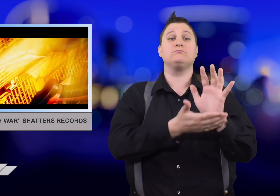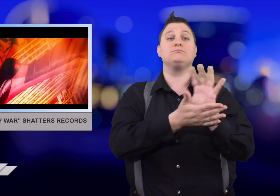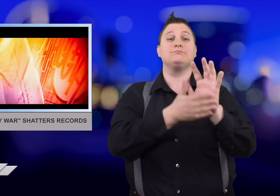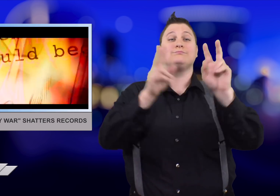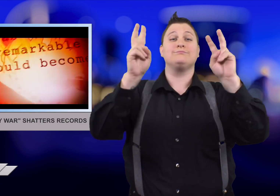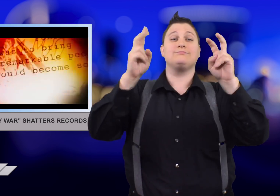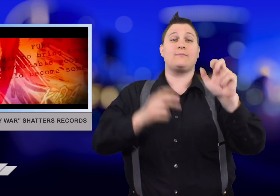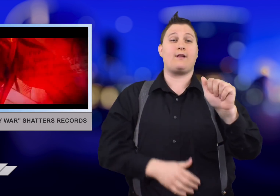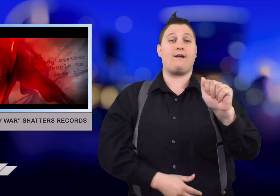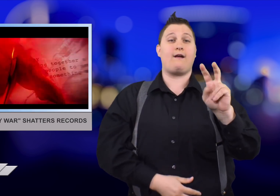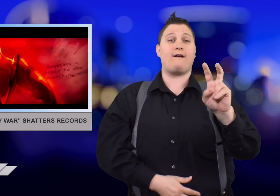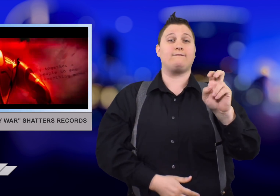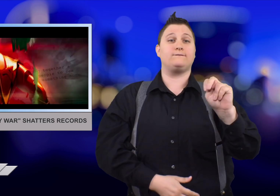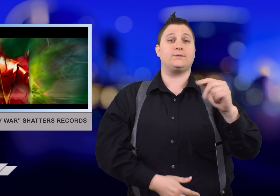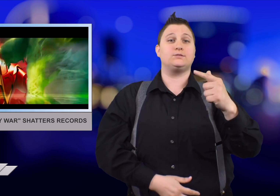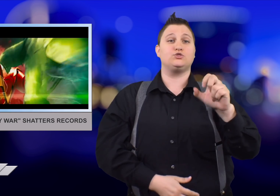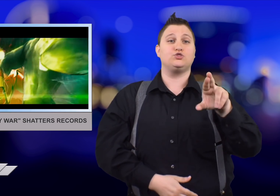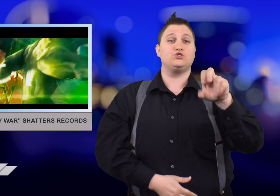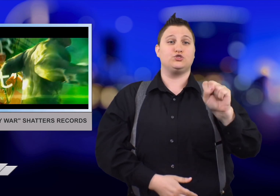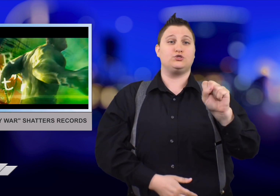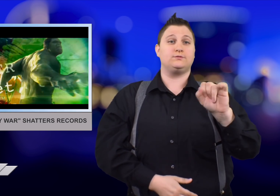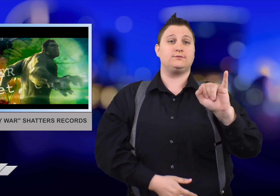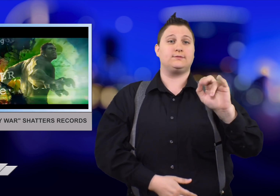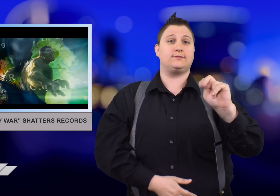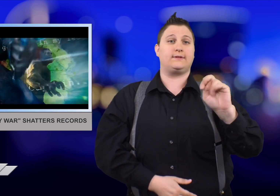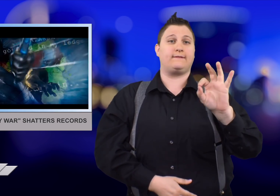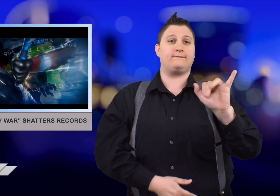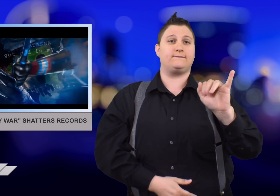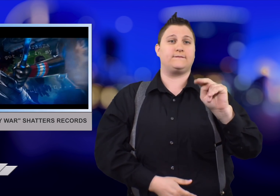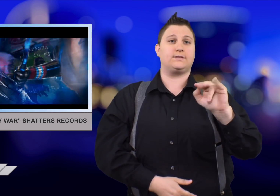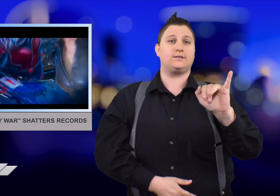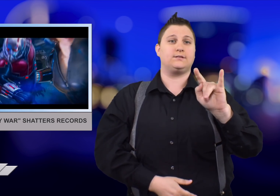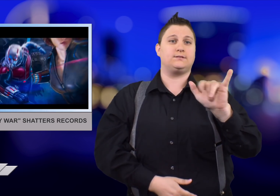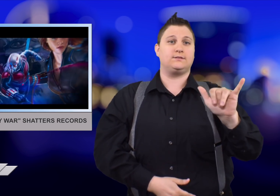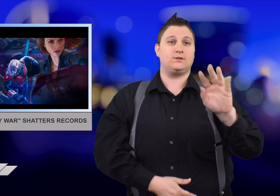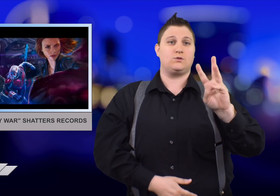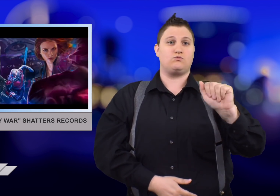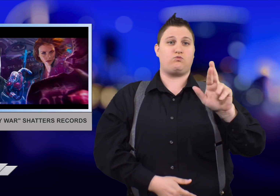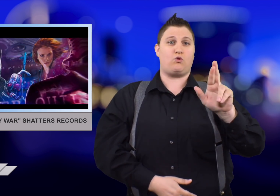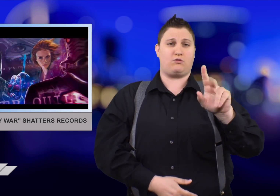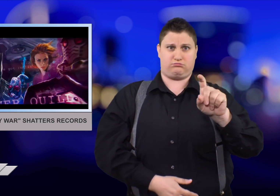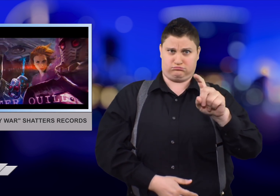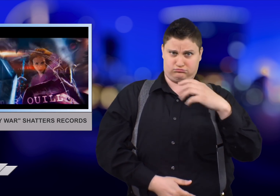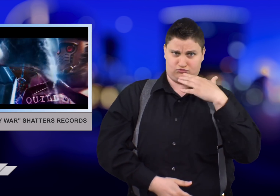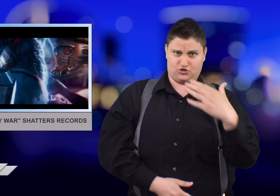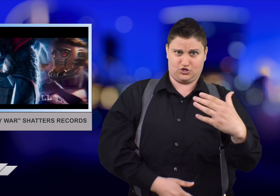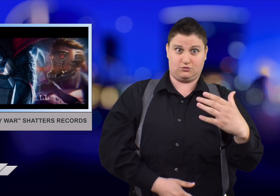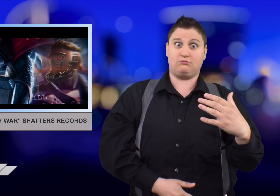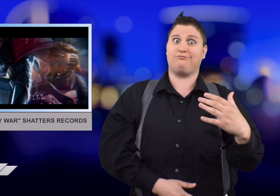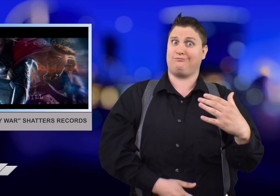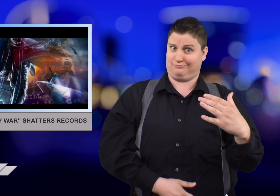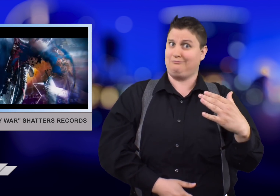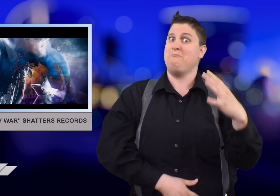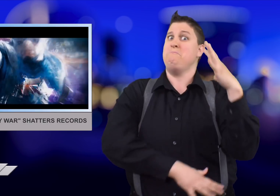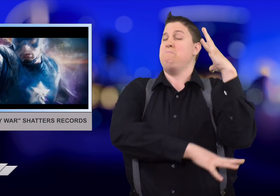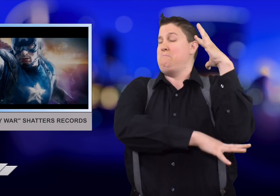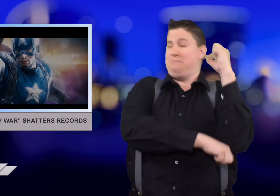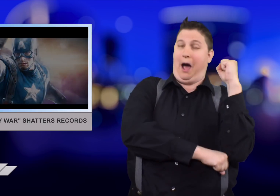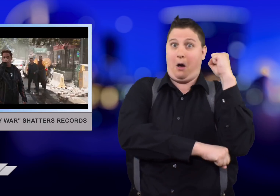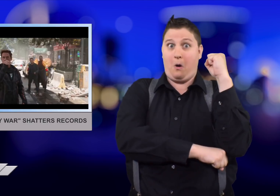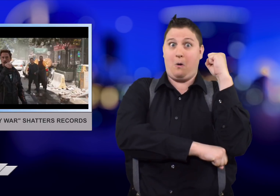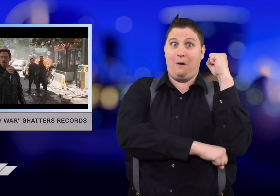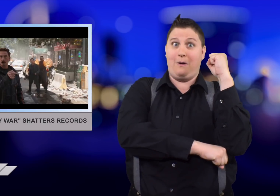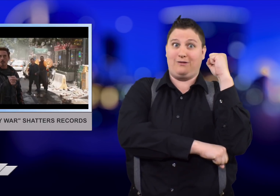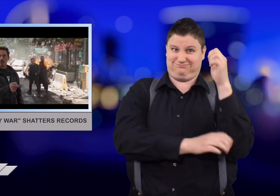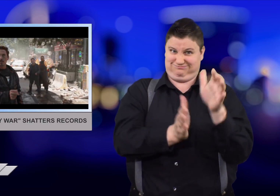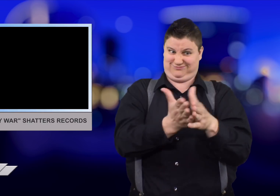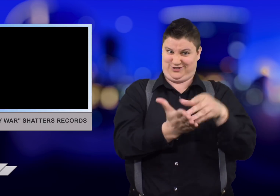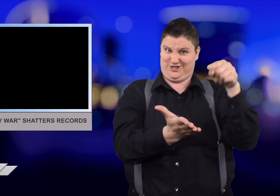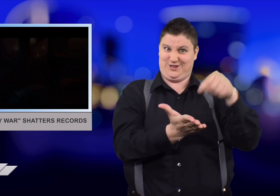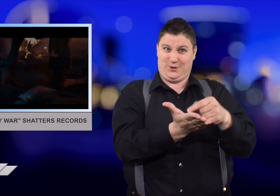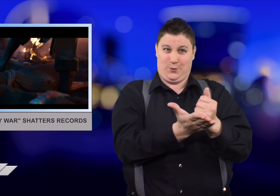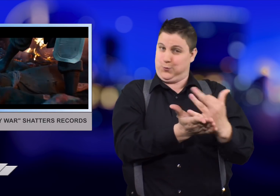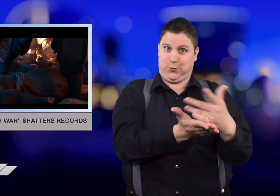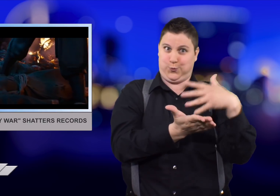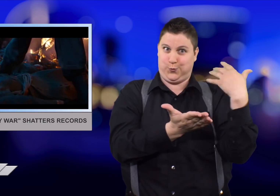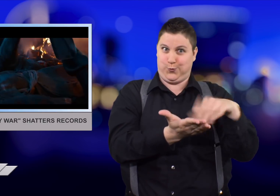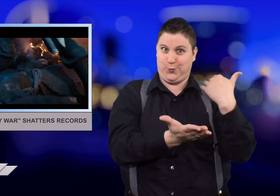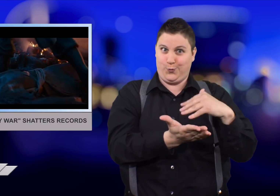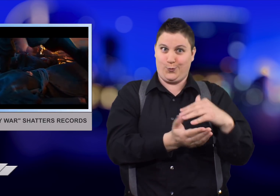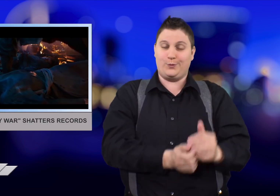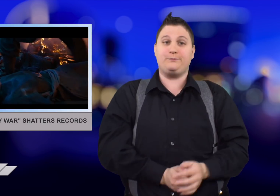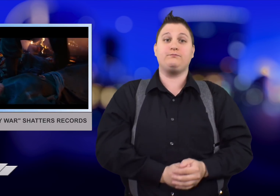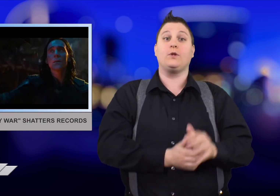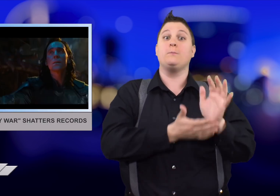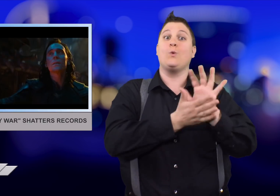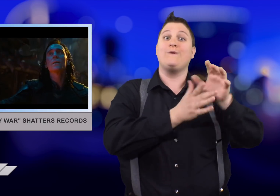"Avengers: Infinity War" lived up to the hype and set the record books ablaze.